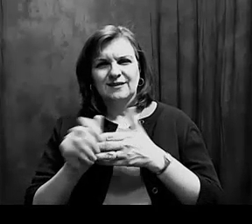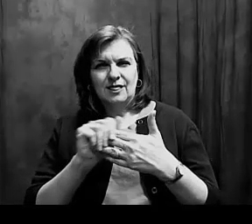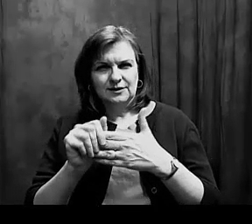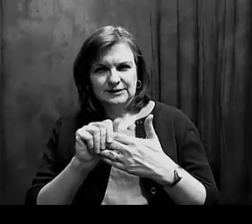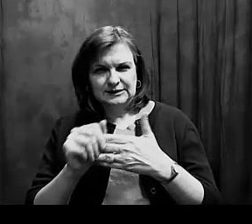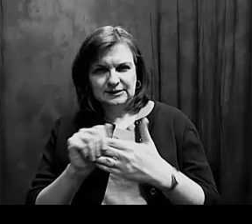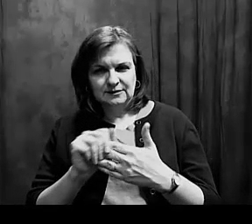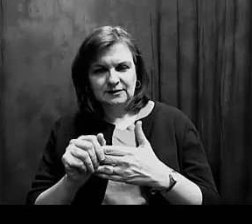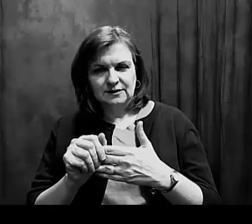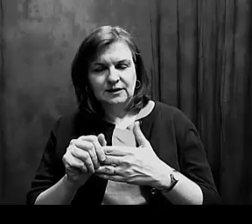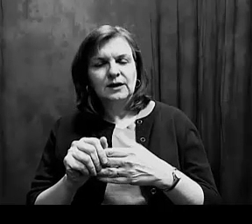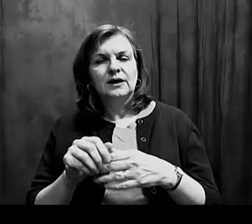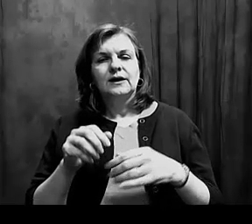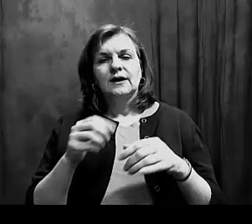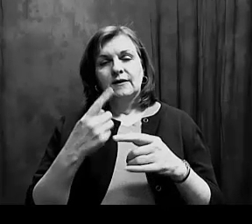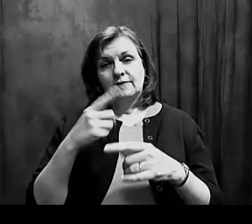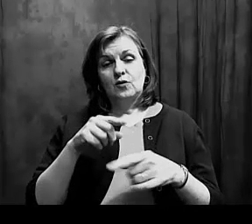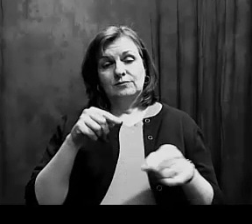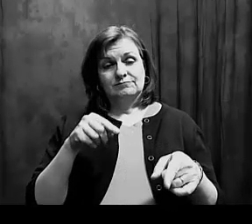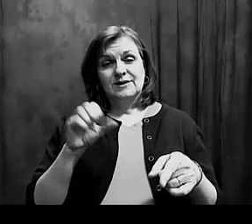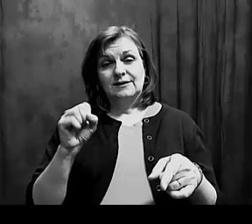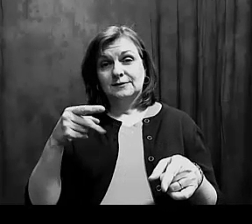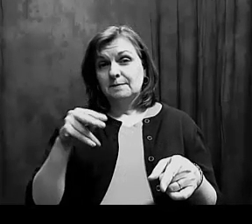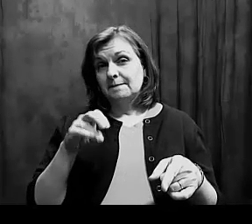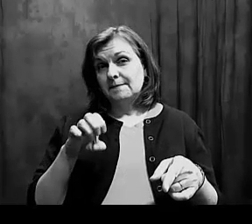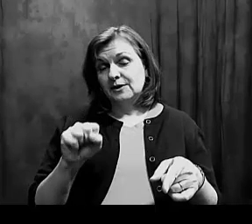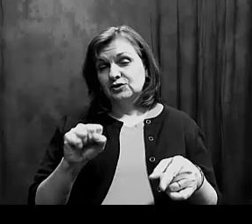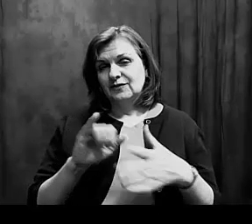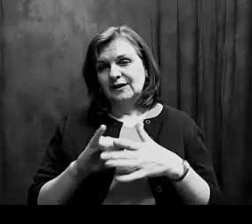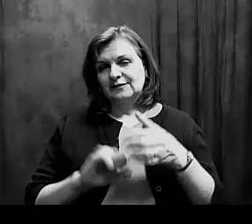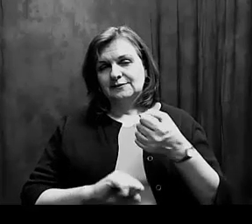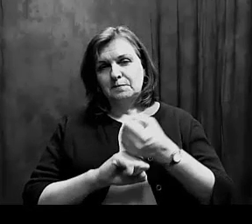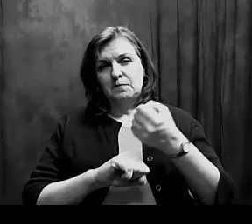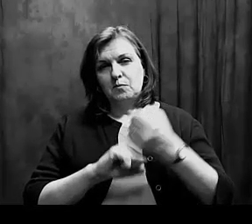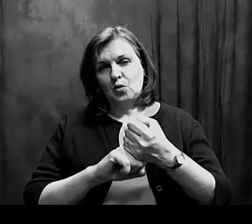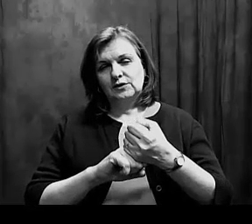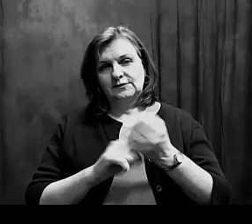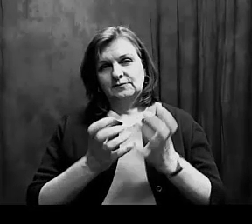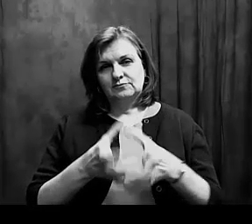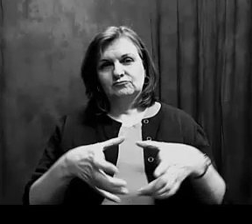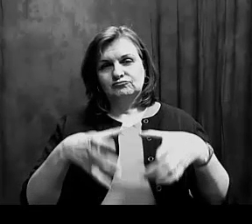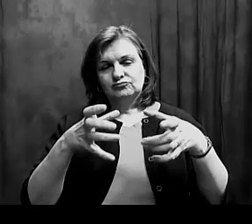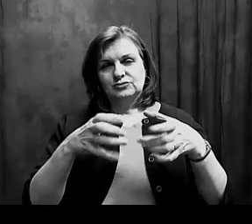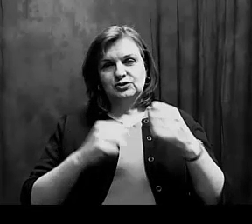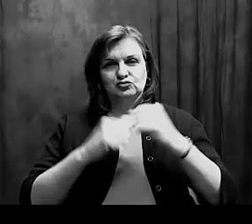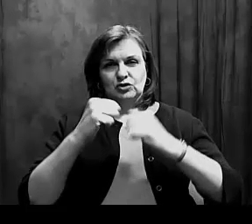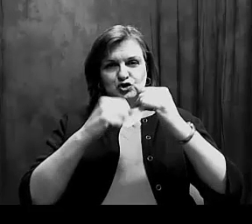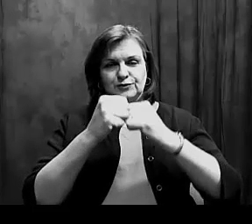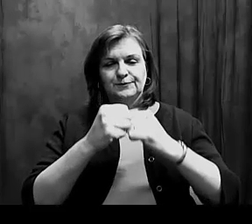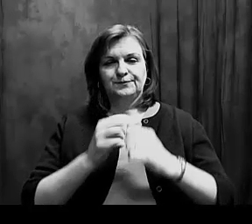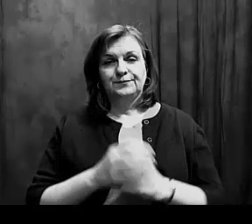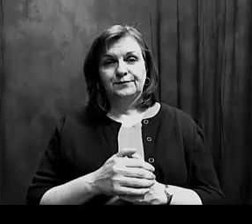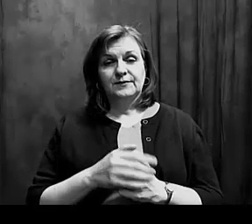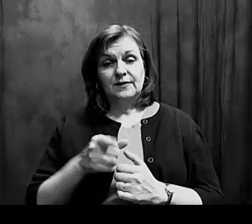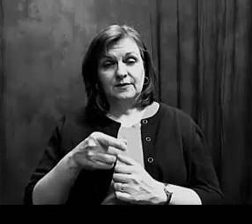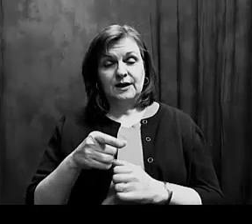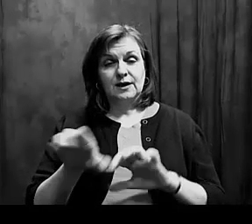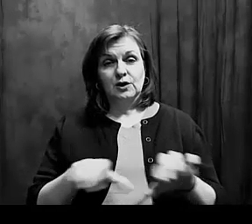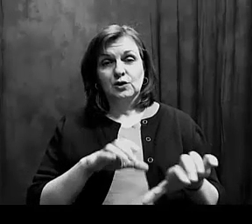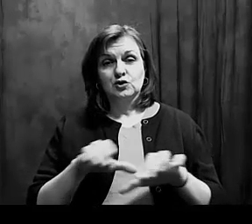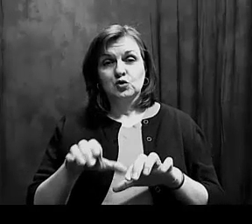gives it elasticity - in this case were looking at this as being a supportive structure for the sponge they do go through sexual